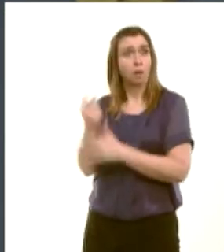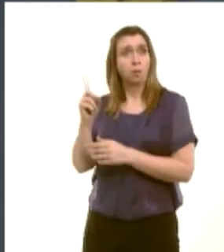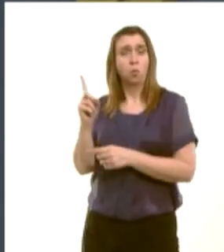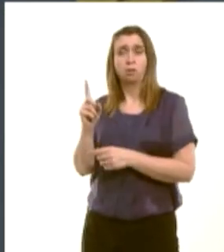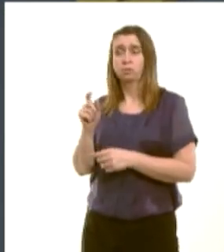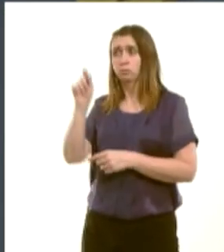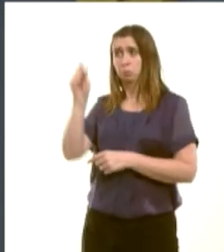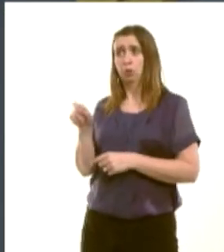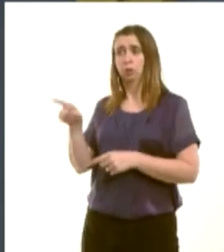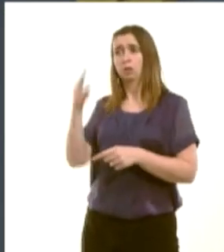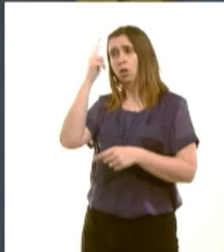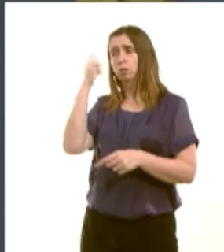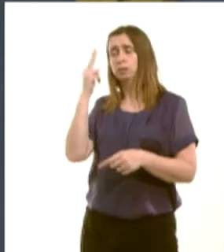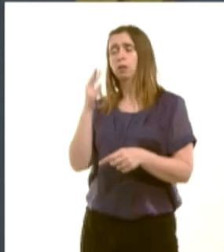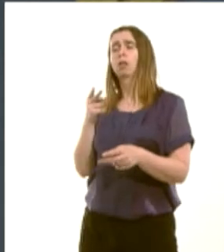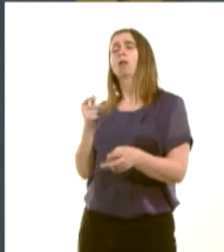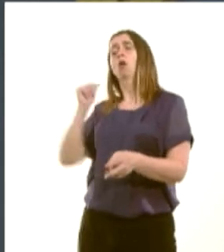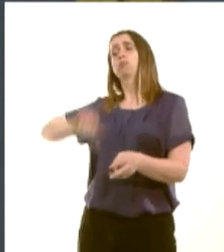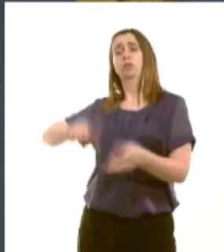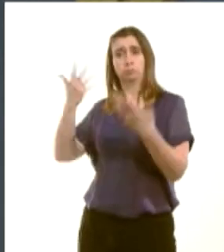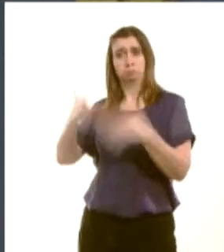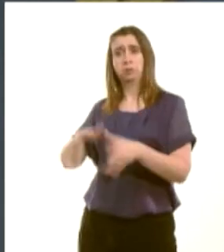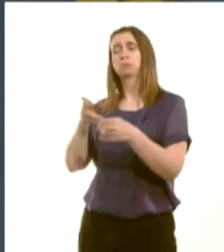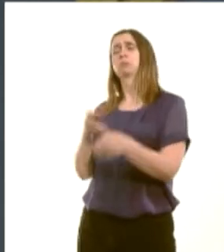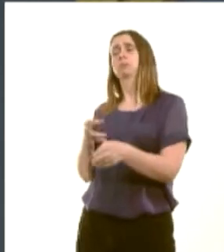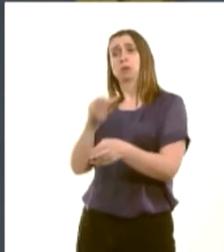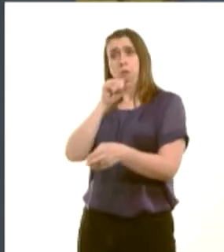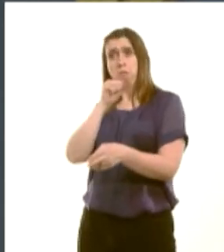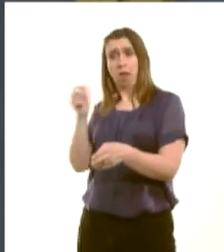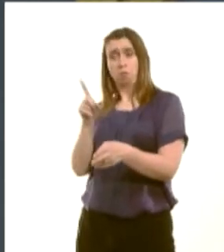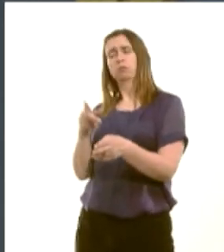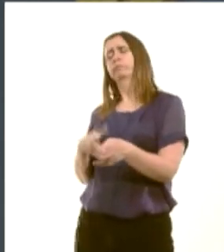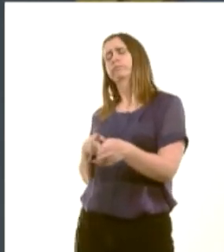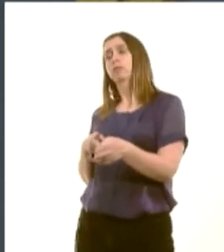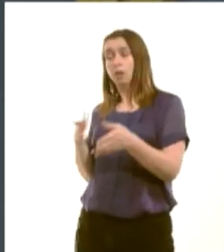an operation in a store room, with his drip hanging from a peg on the wall, and with a